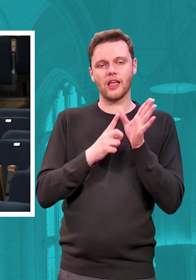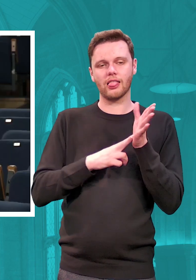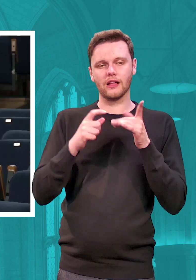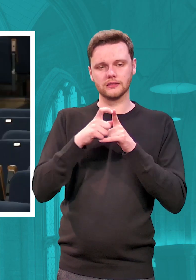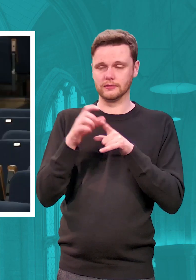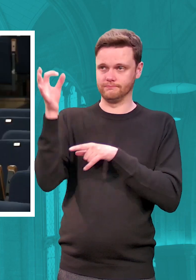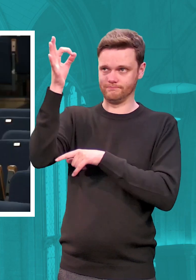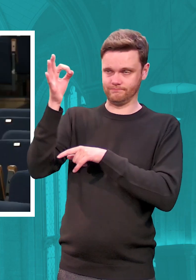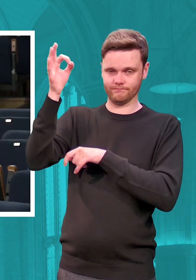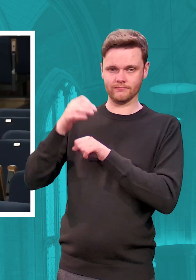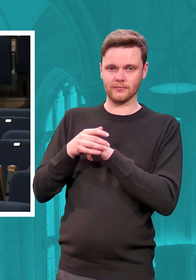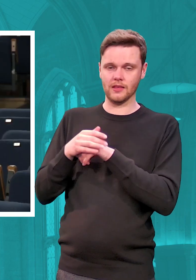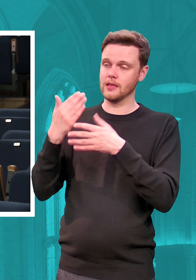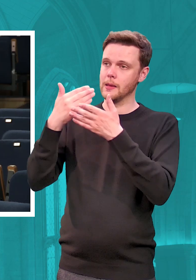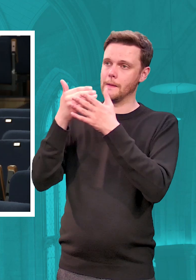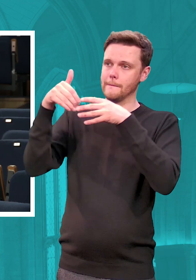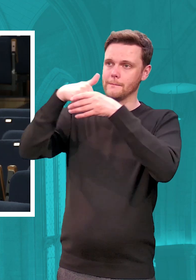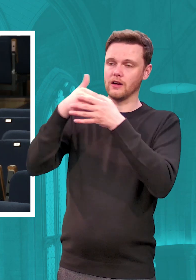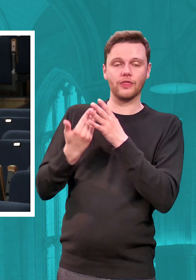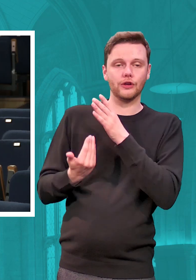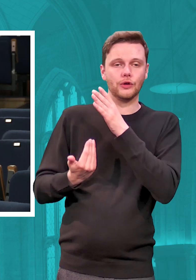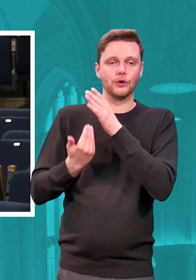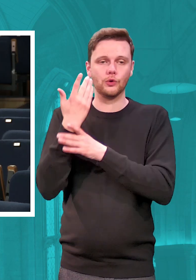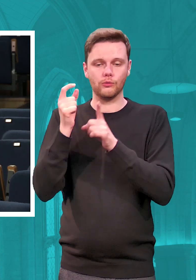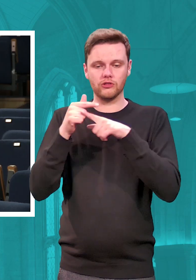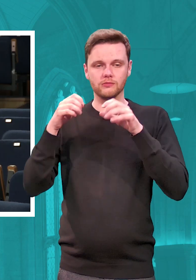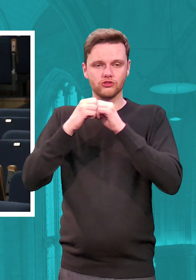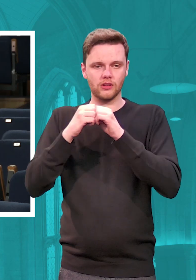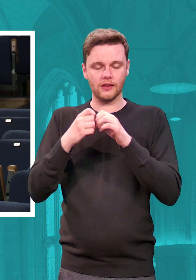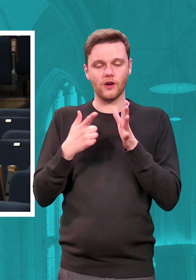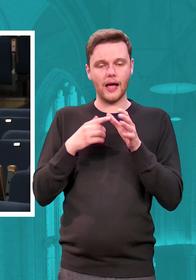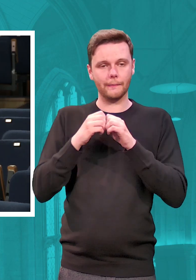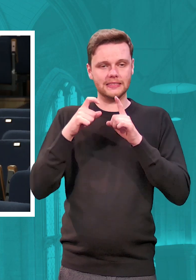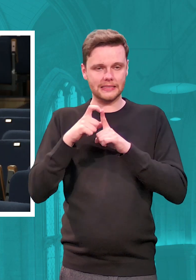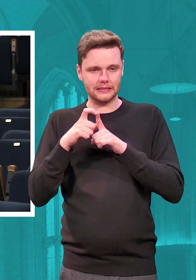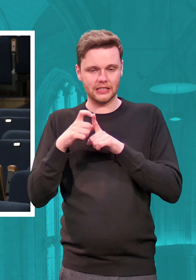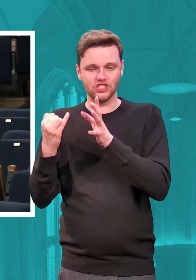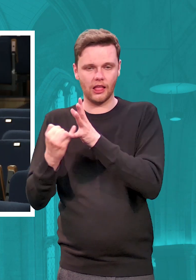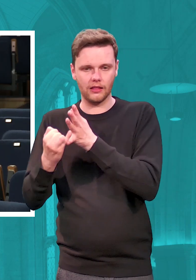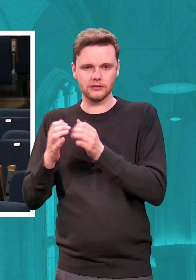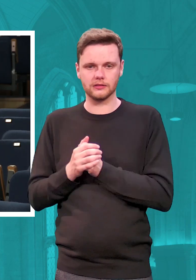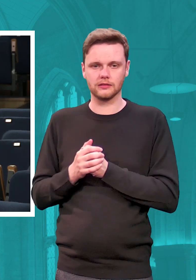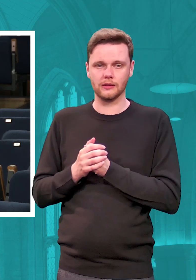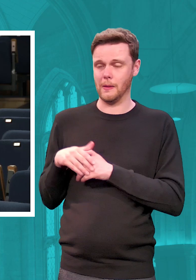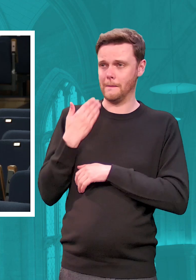of the new Presbytery of Aberdeen and Shetland. Once Shetland was 13 separate charges